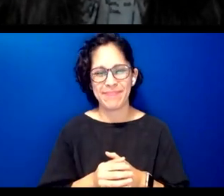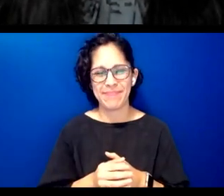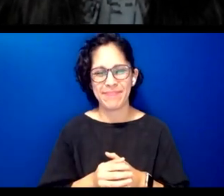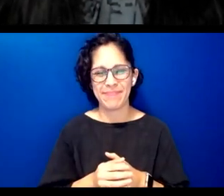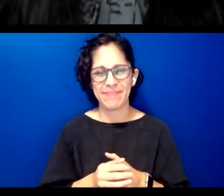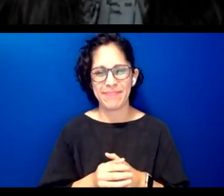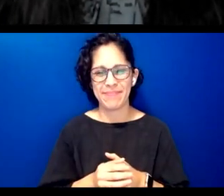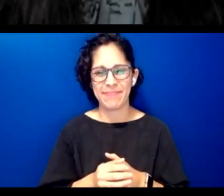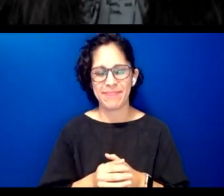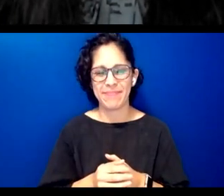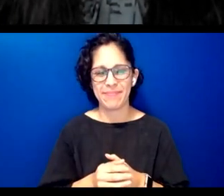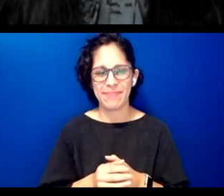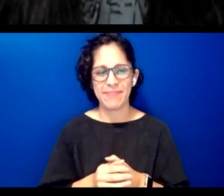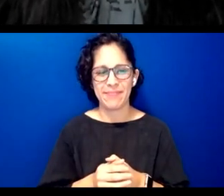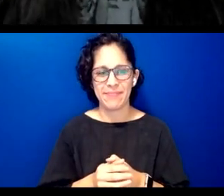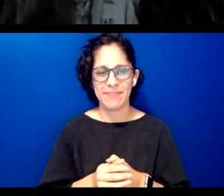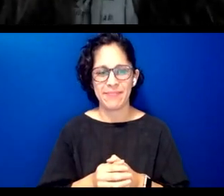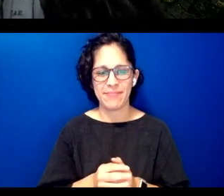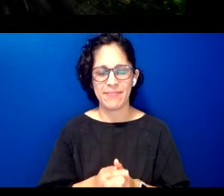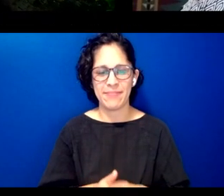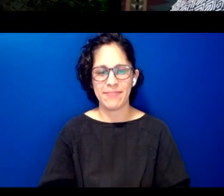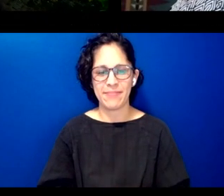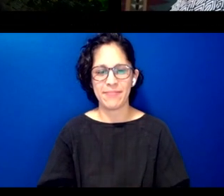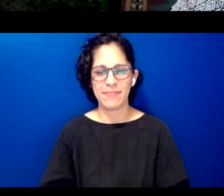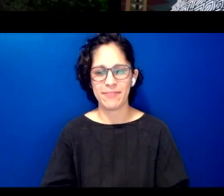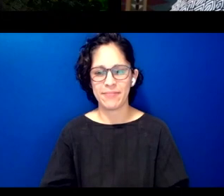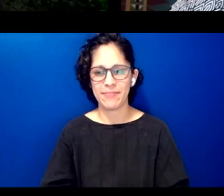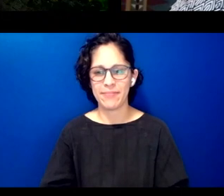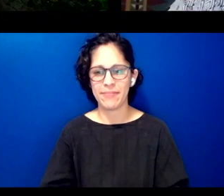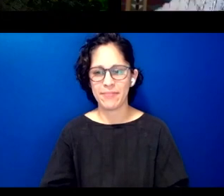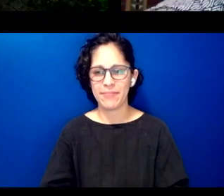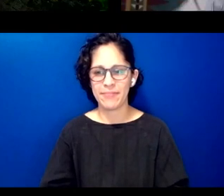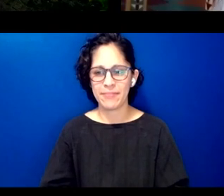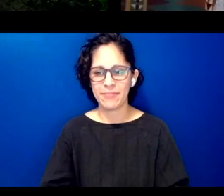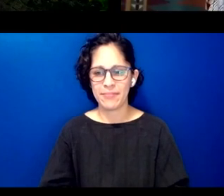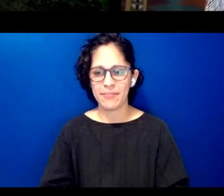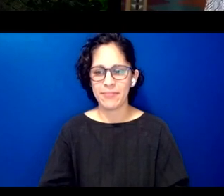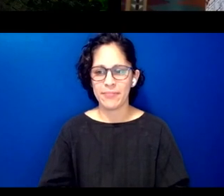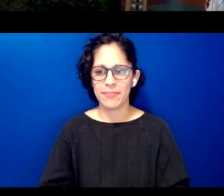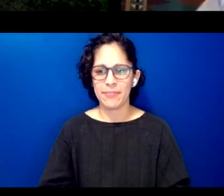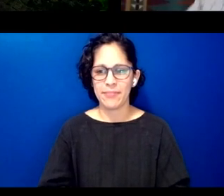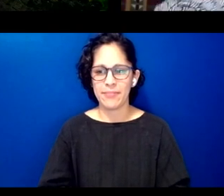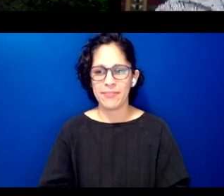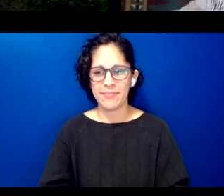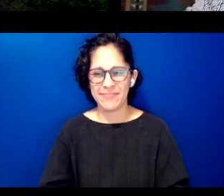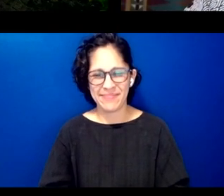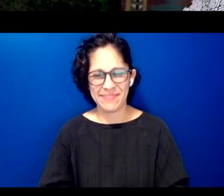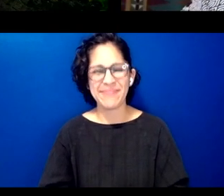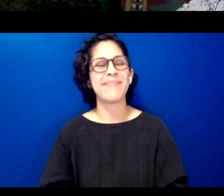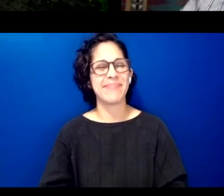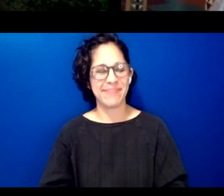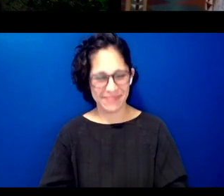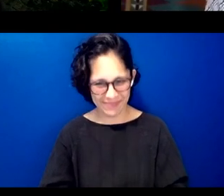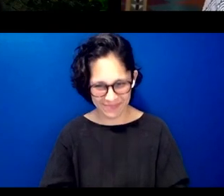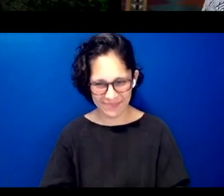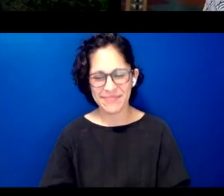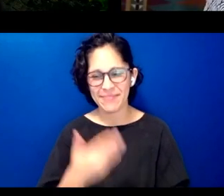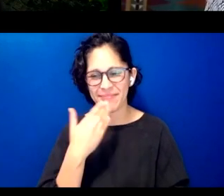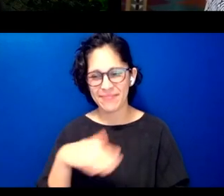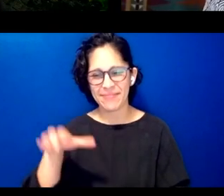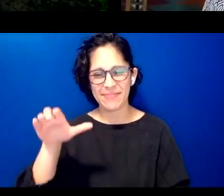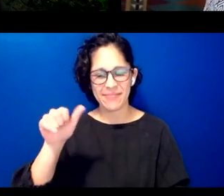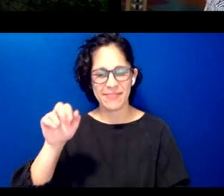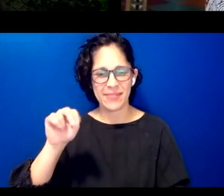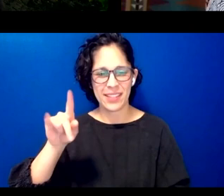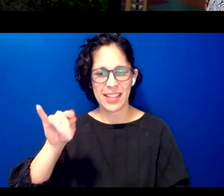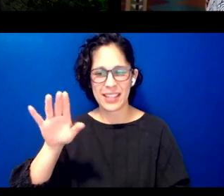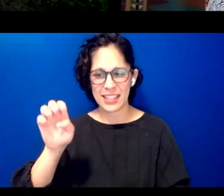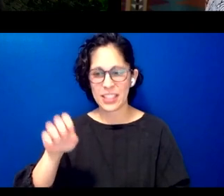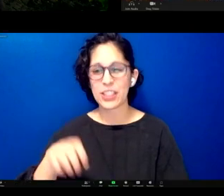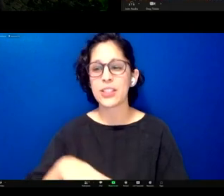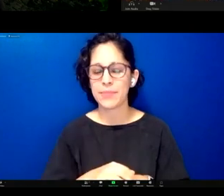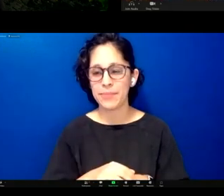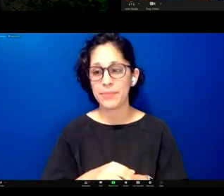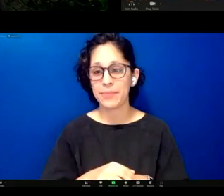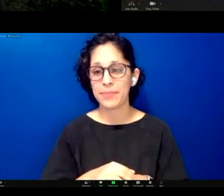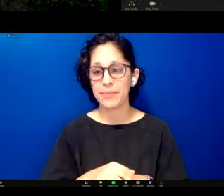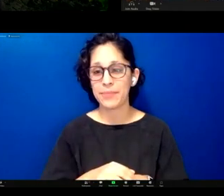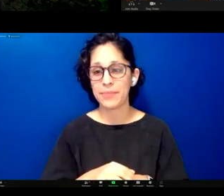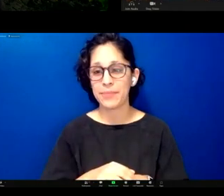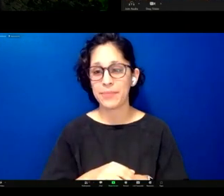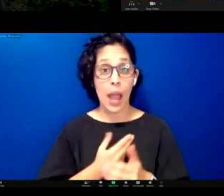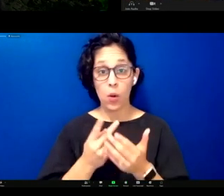yeah okay candace part of our project has been doing some interviews with different